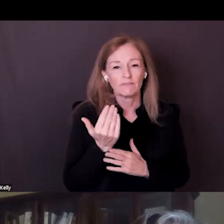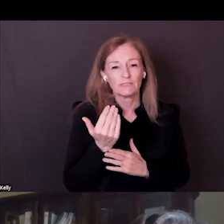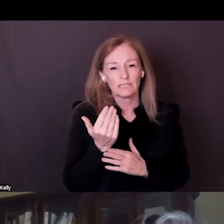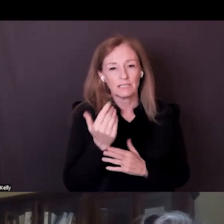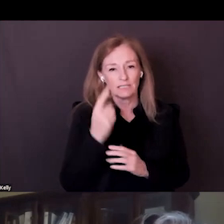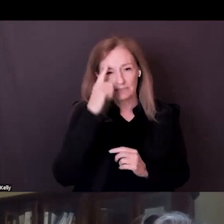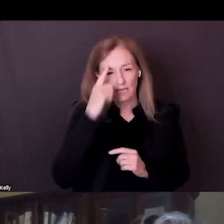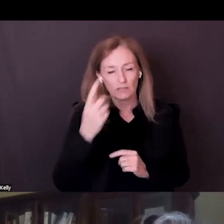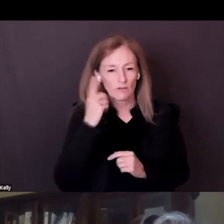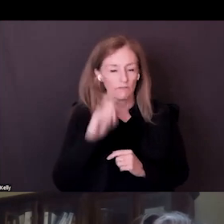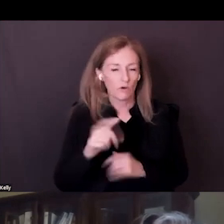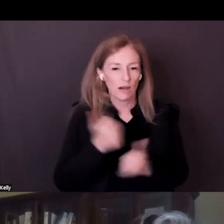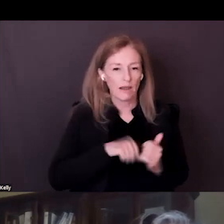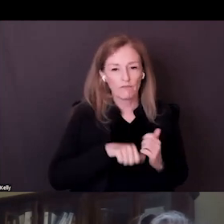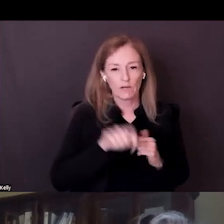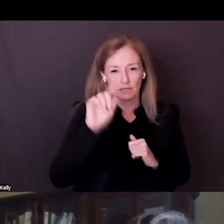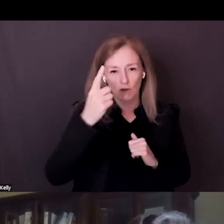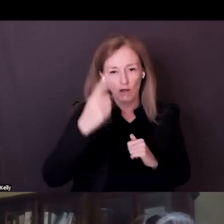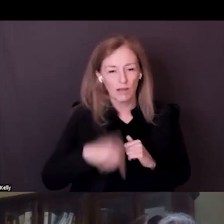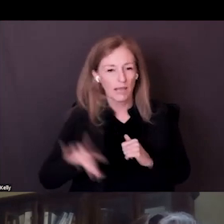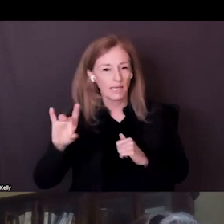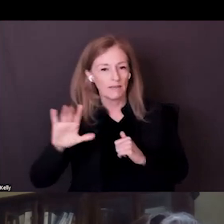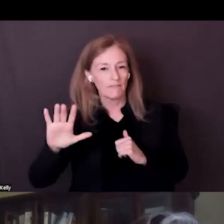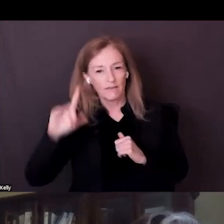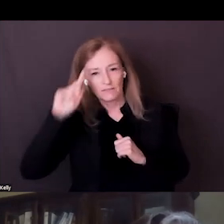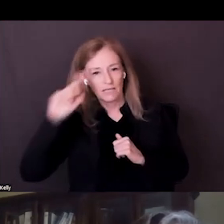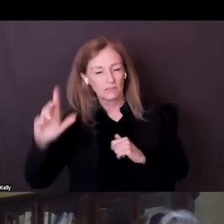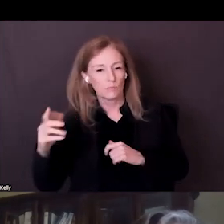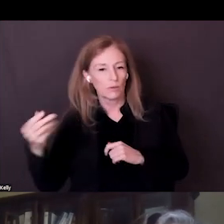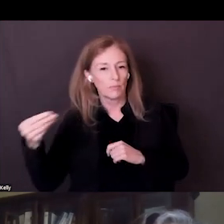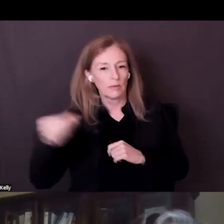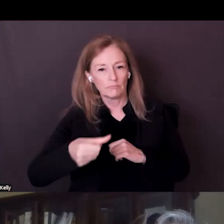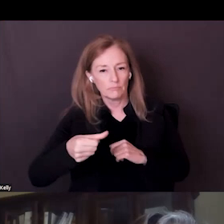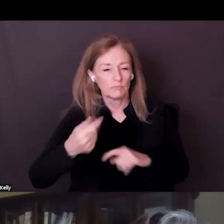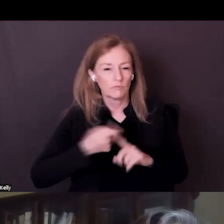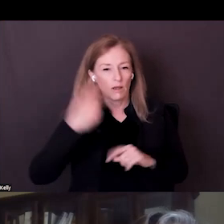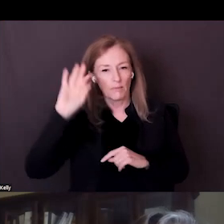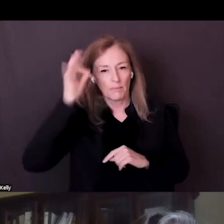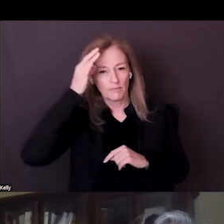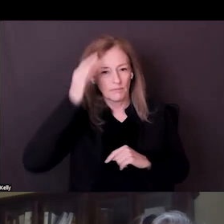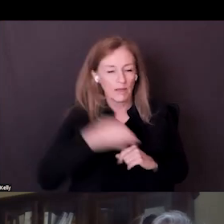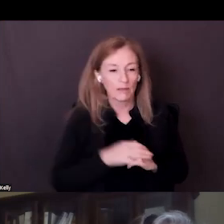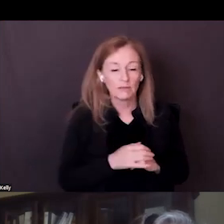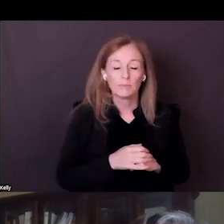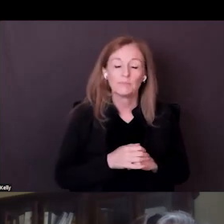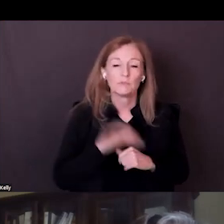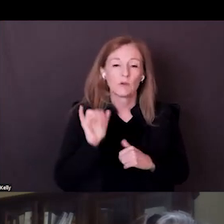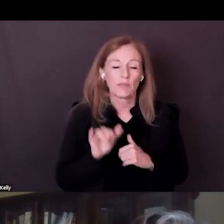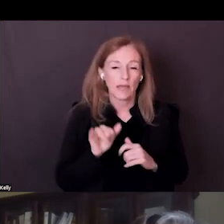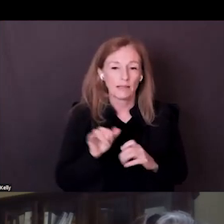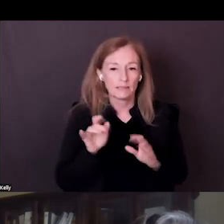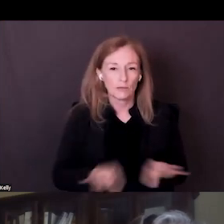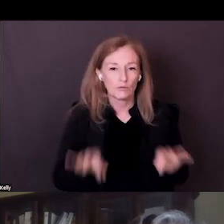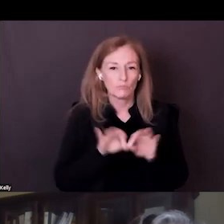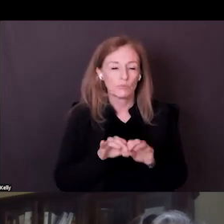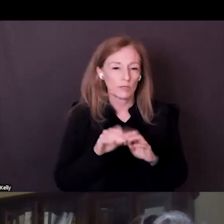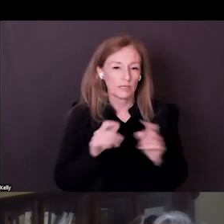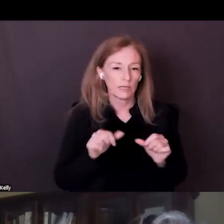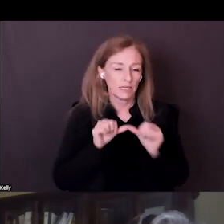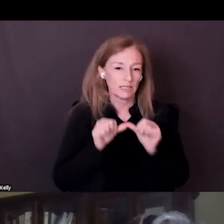REST IS COVERED BY THE FEDERAL GOVERNMENT. SO THOSE RESOURCES ARE PART OF